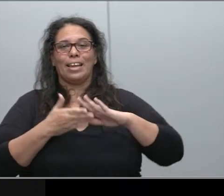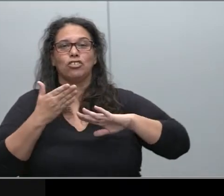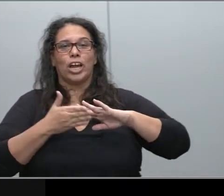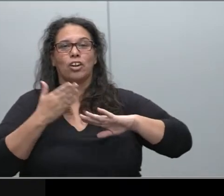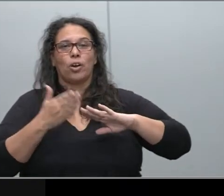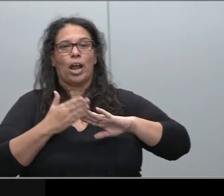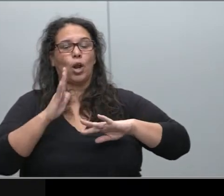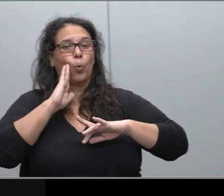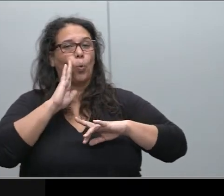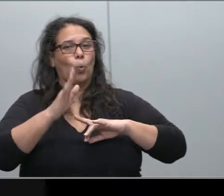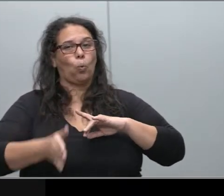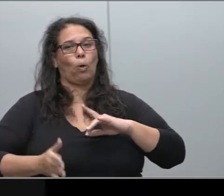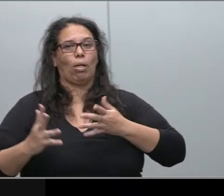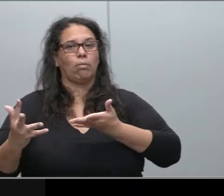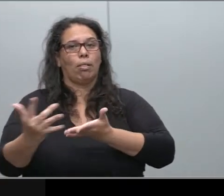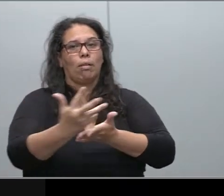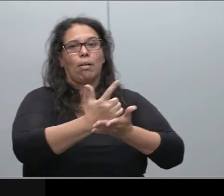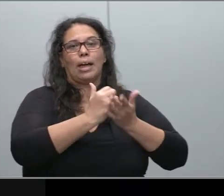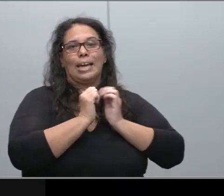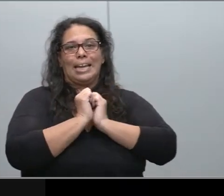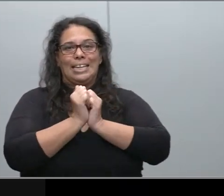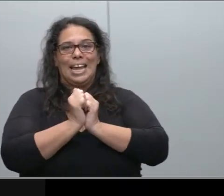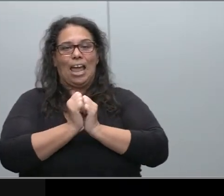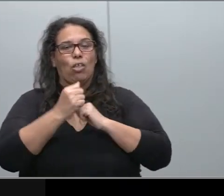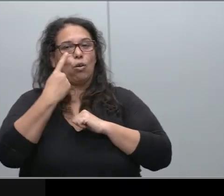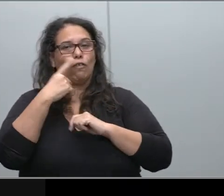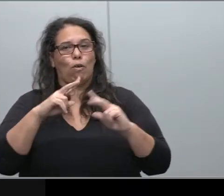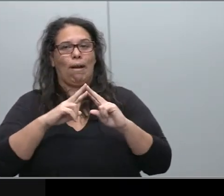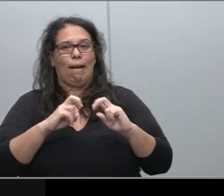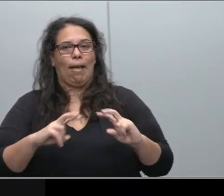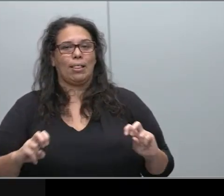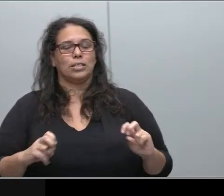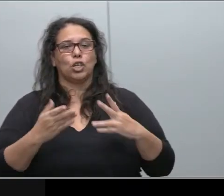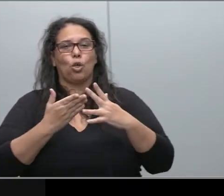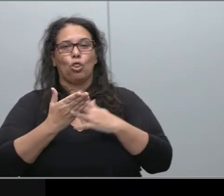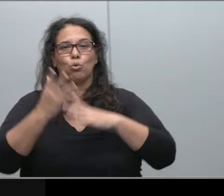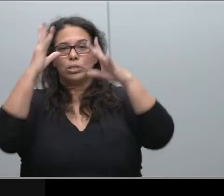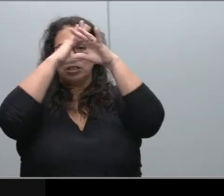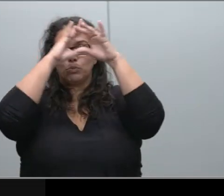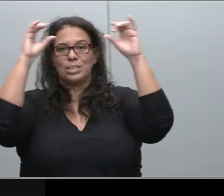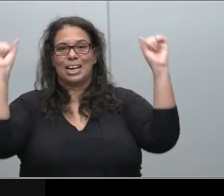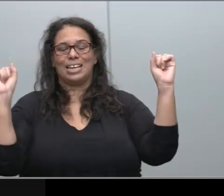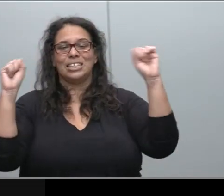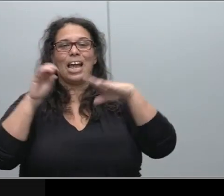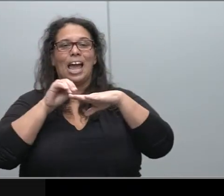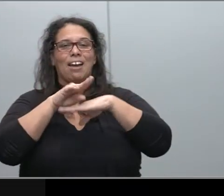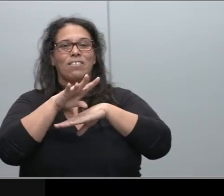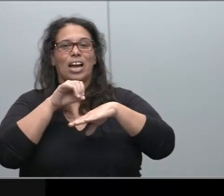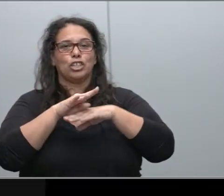focused on SEL the first 20 days of school. And you can also expect that SEL will continue